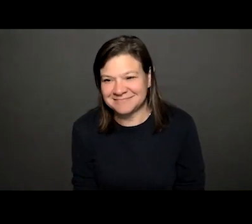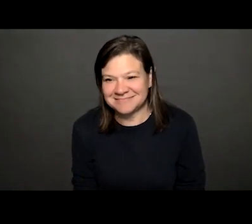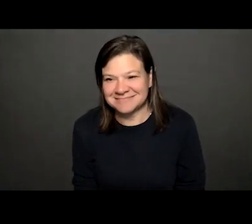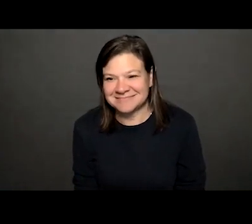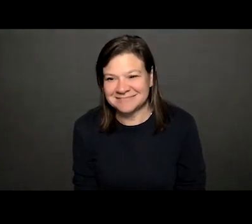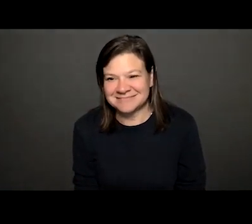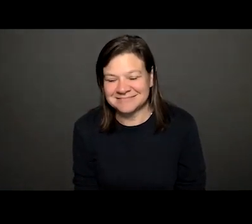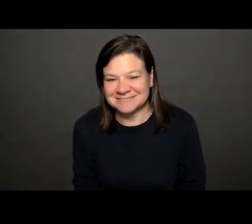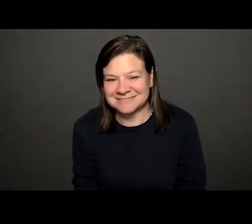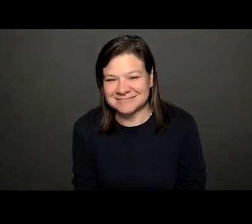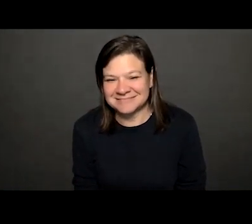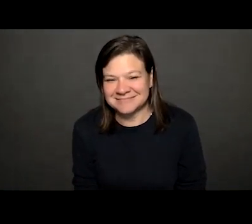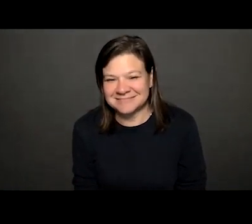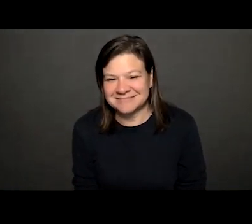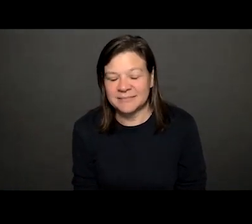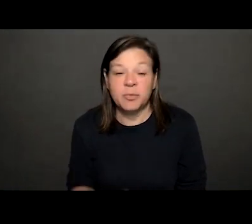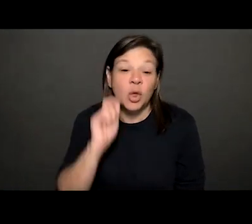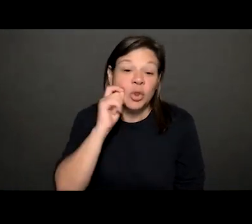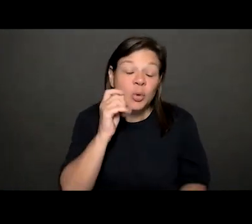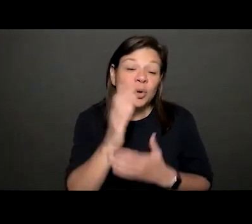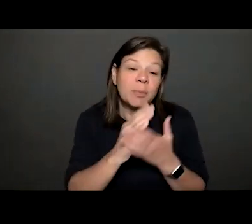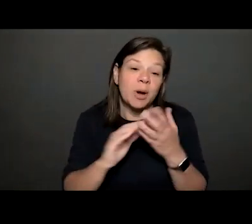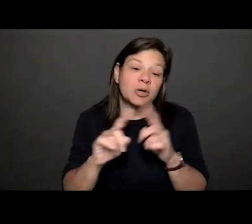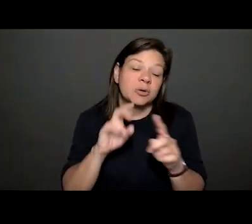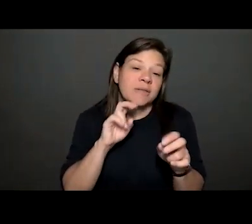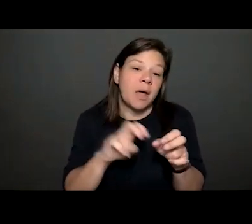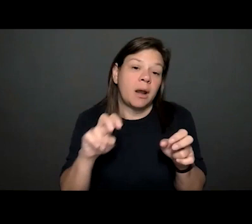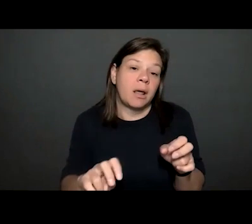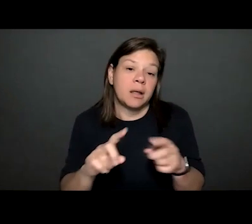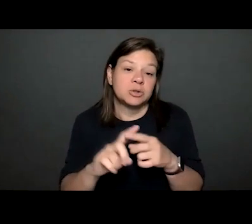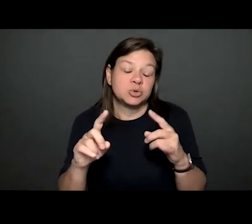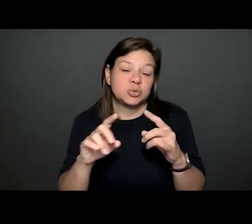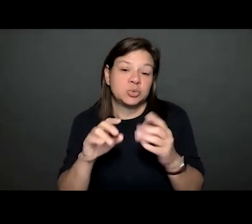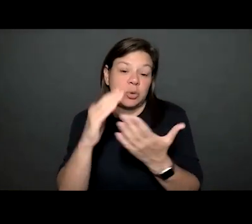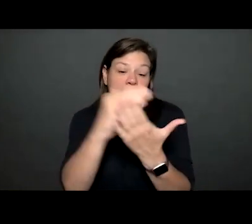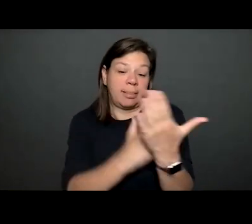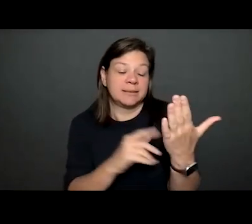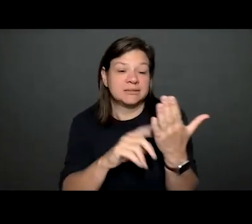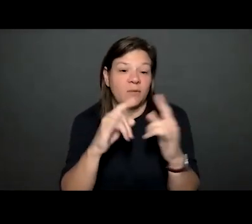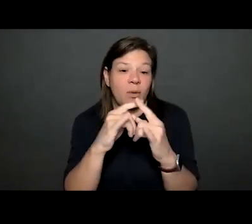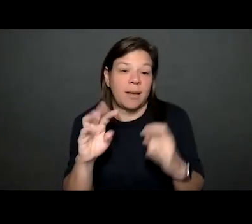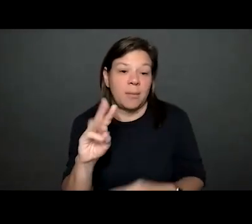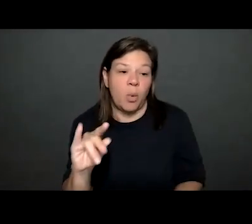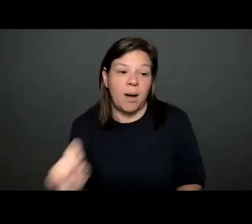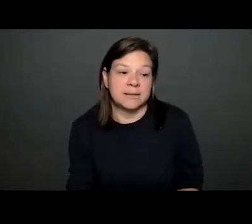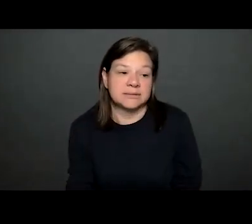AND THEN YOU CAN ALSO SEE WHO ELSE IS ATTENDING.